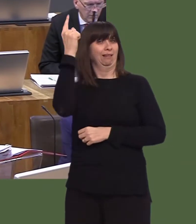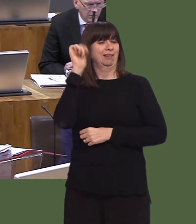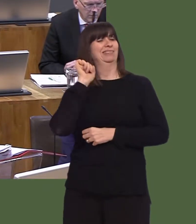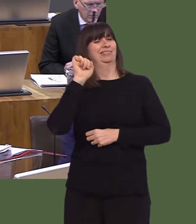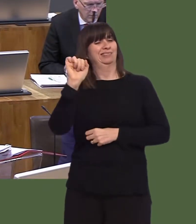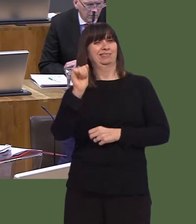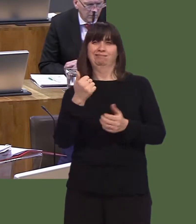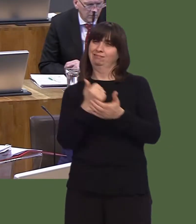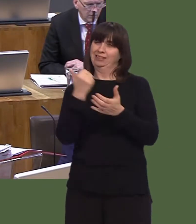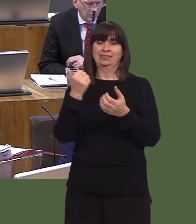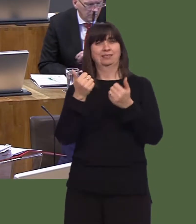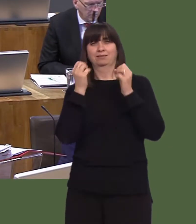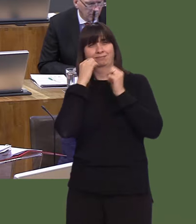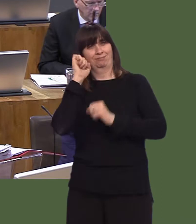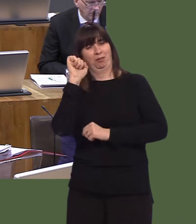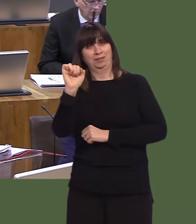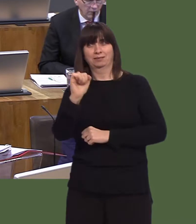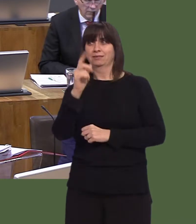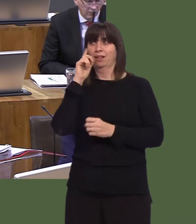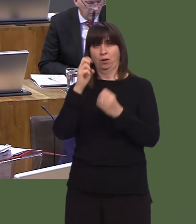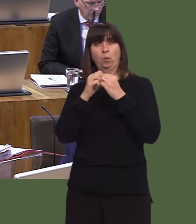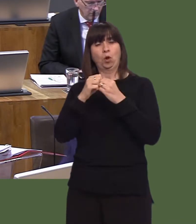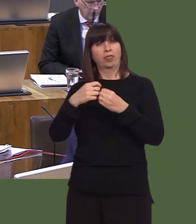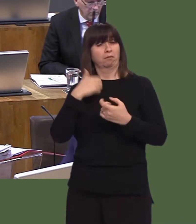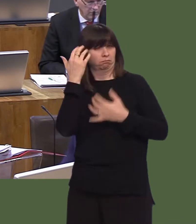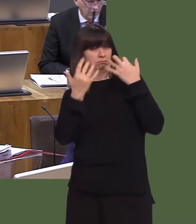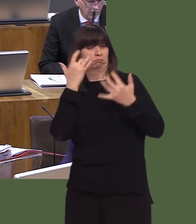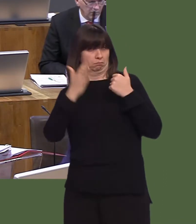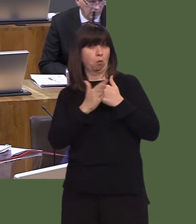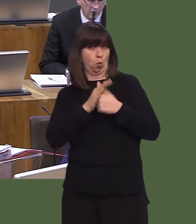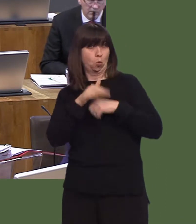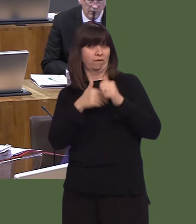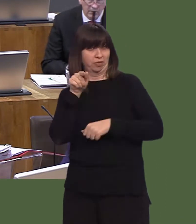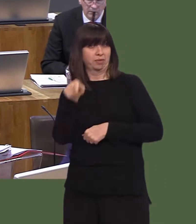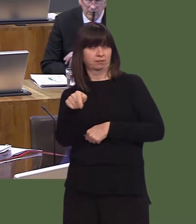It's an idea, I think, that's worthy of further examination. What I wouldn't want to do, of course, is to suggest to people that if they want